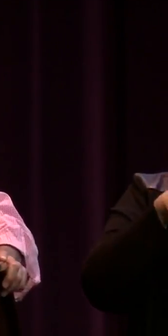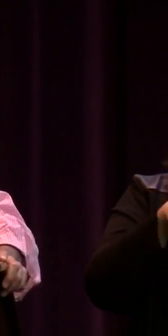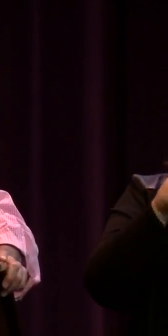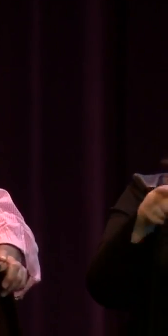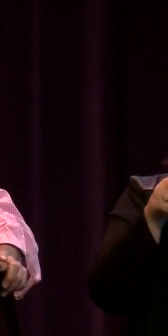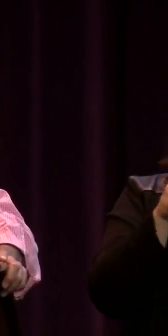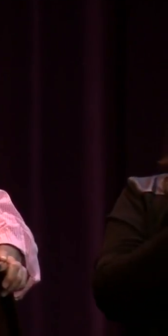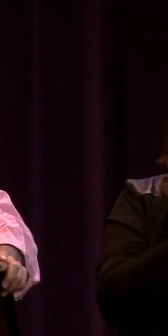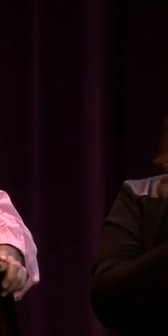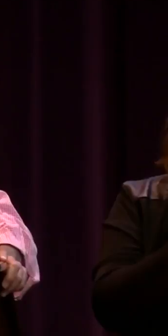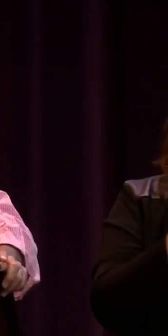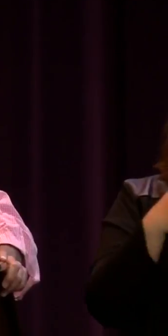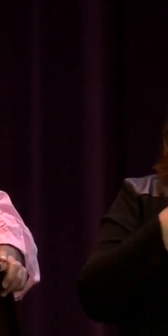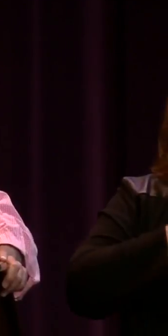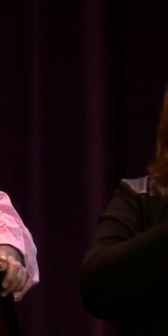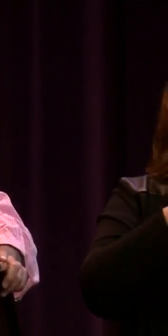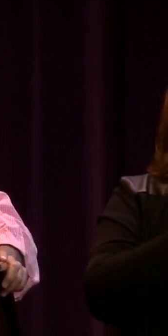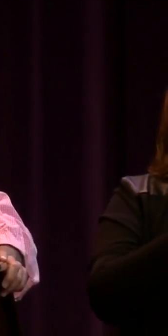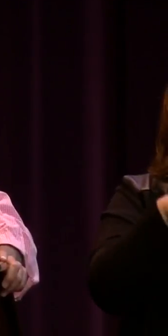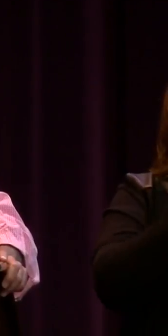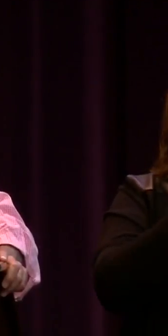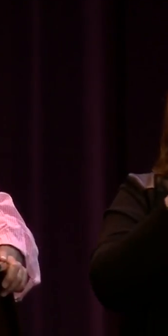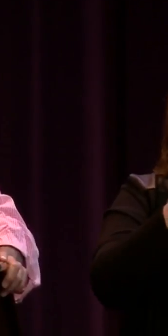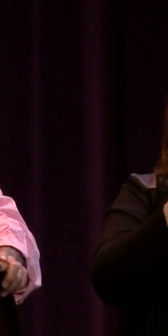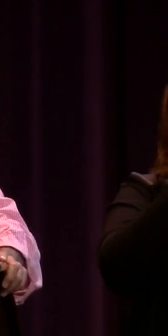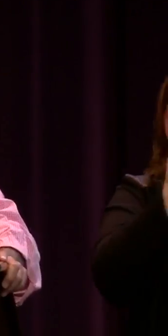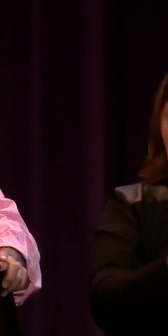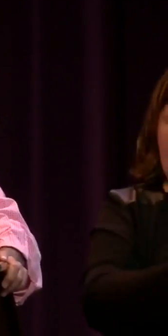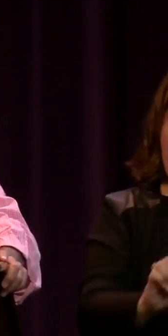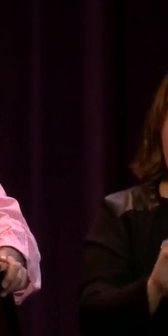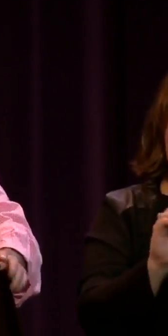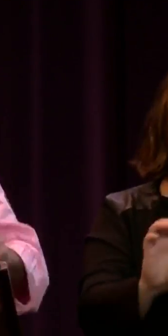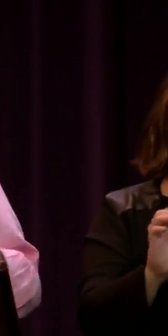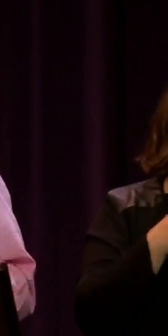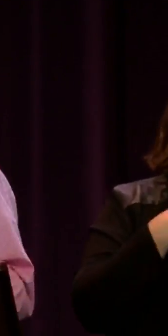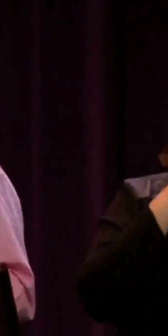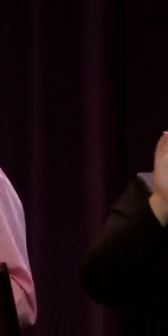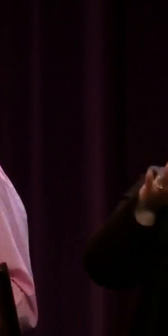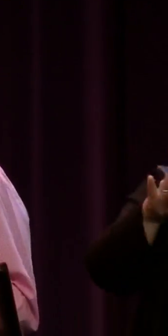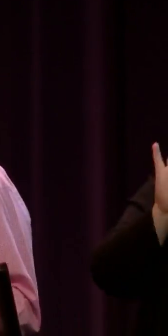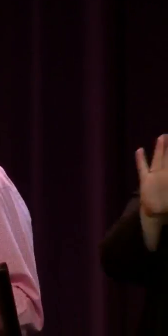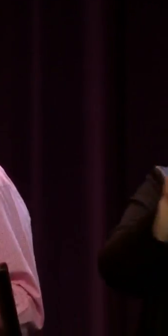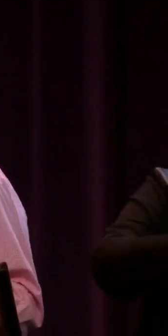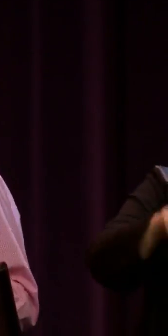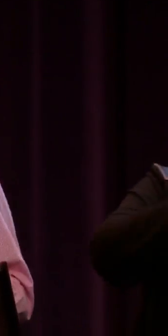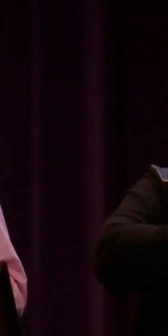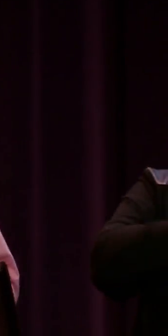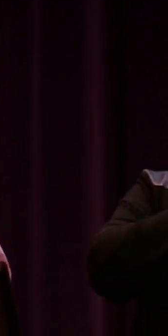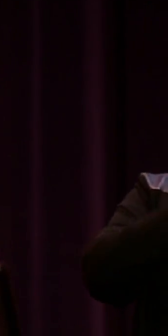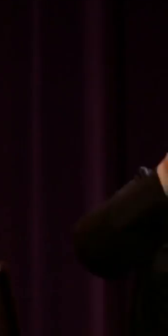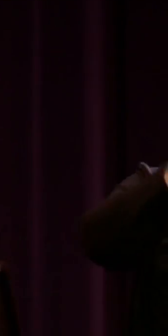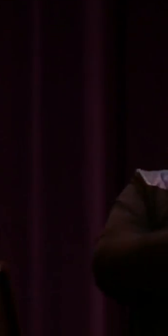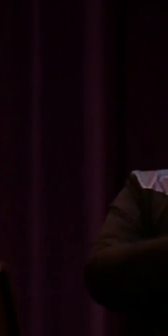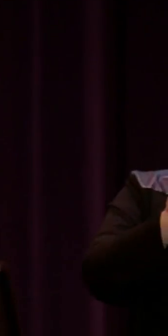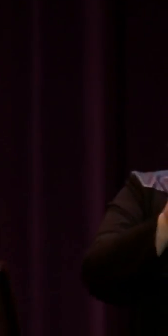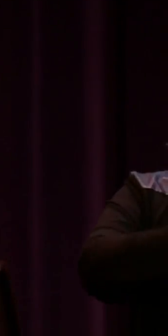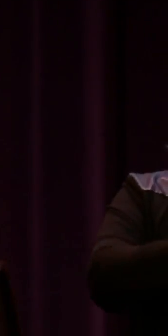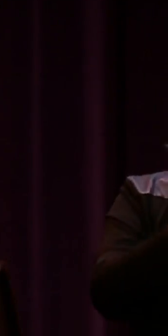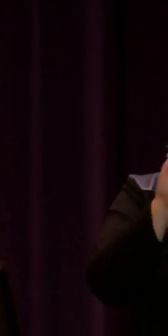IT WAS AT A RECREATION CENTER IN SOUTHEAST. AND I SAID, WHAT'S YOUR PERSONAL COMMITMENT TO D.C. STATEHOOD?